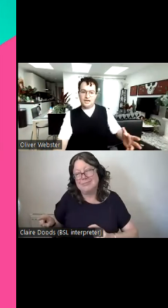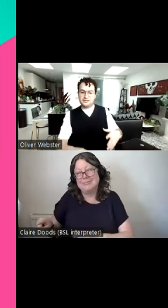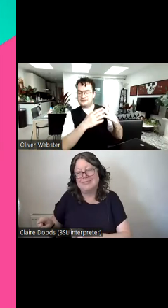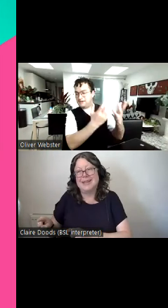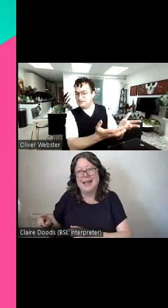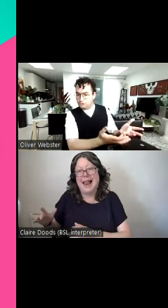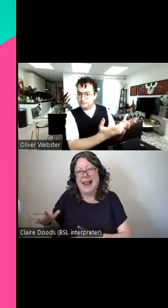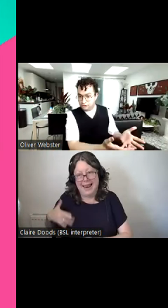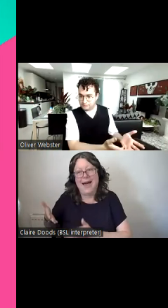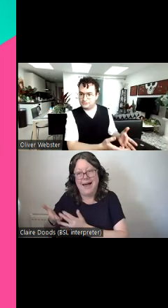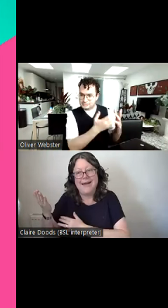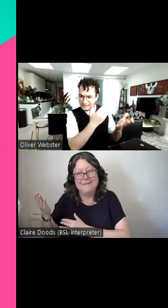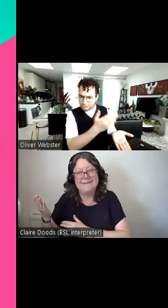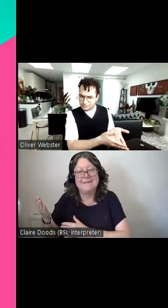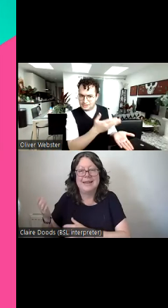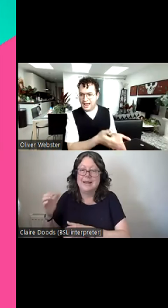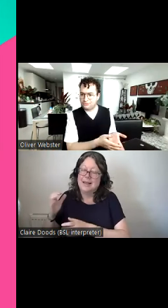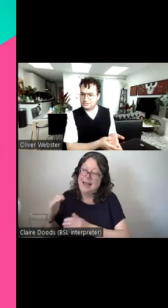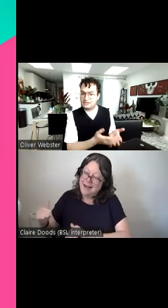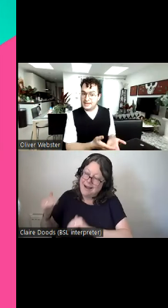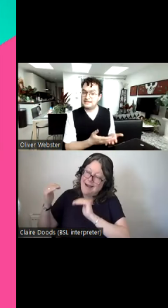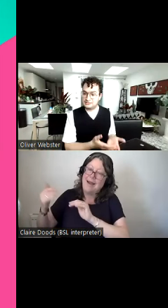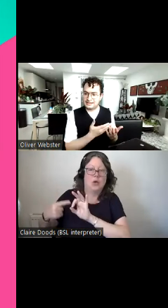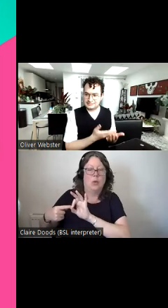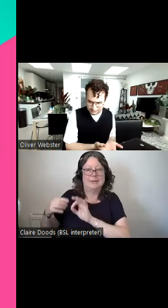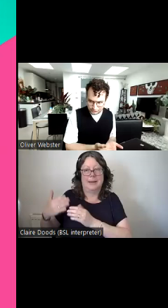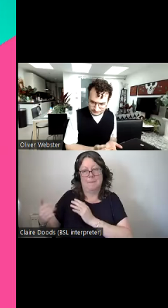This is better for the viewer because it's that quality and accuracy that makes them accessible.